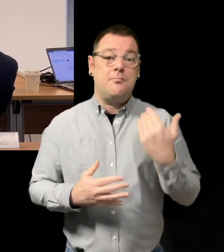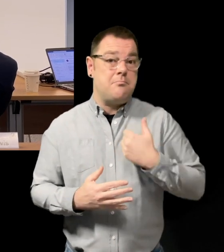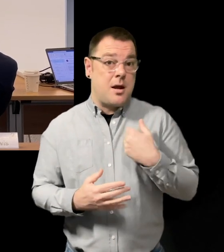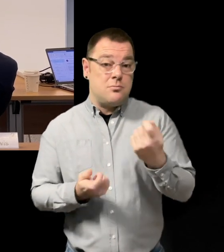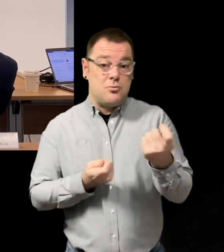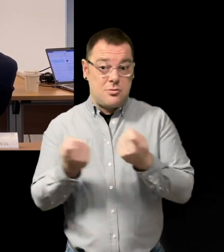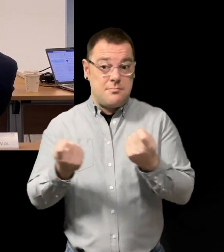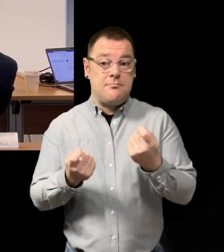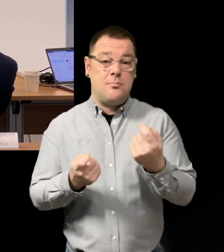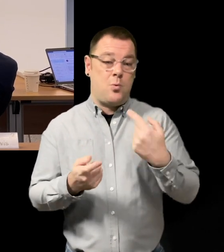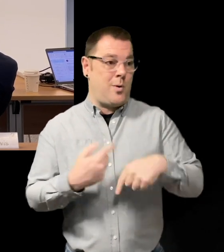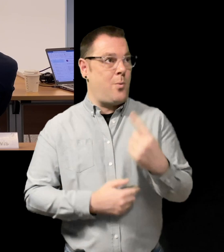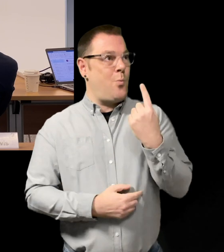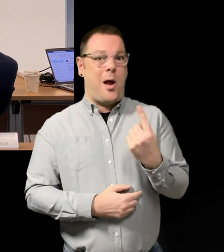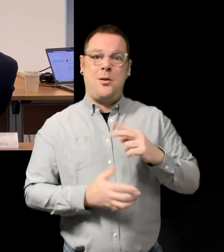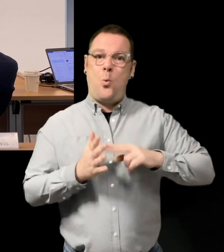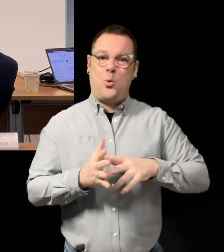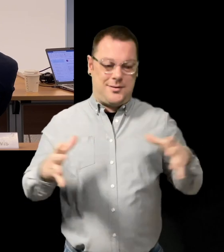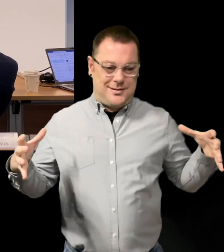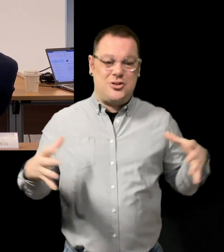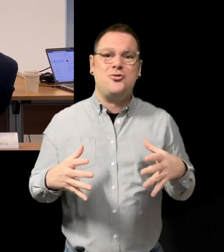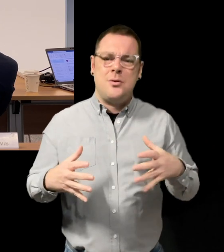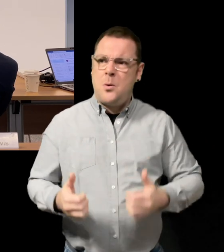Madam Chair, we are all one organisation with a great many services,